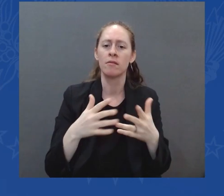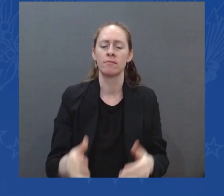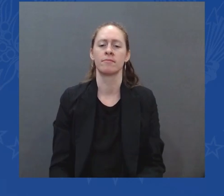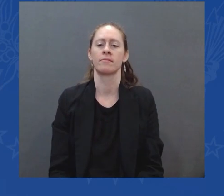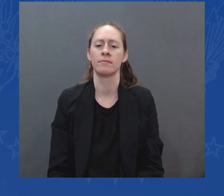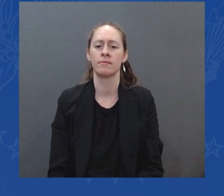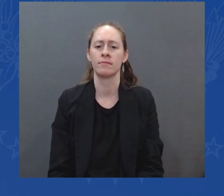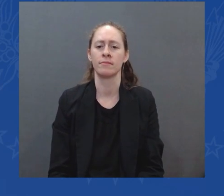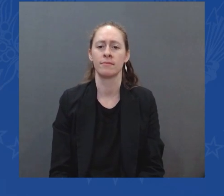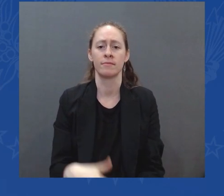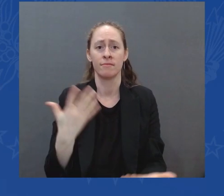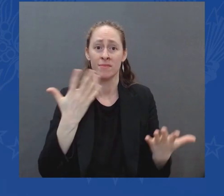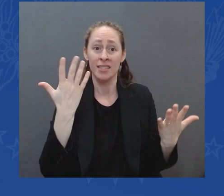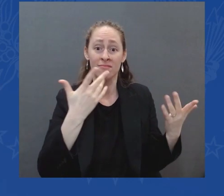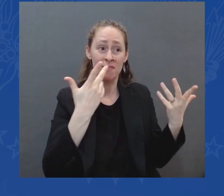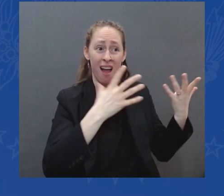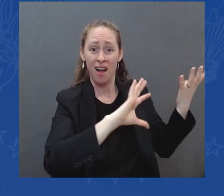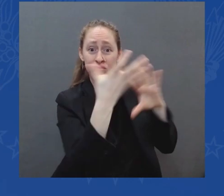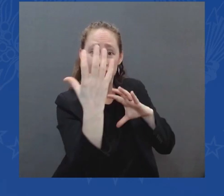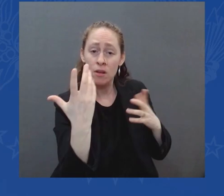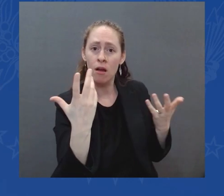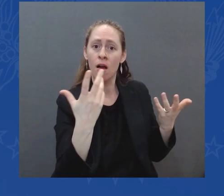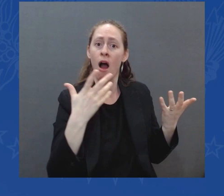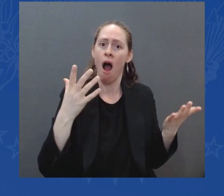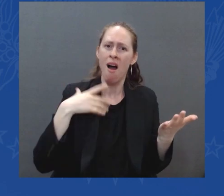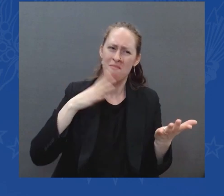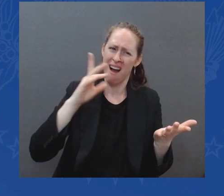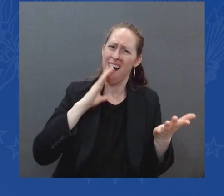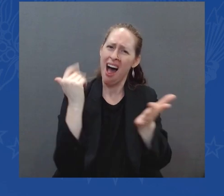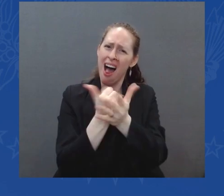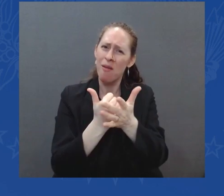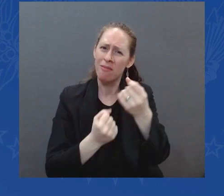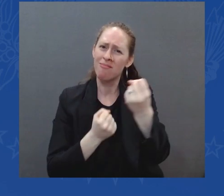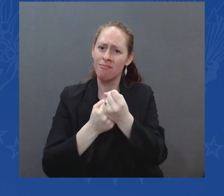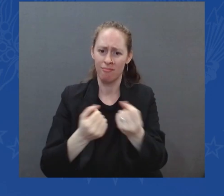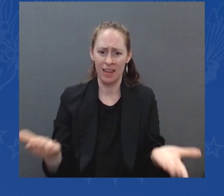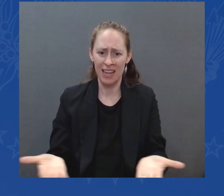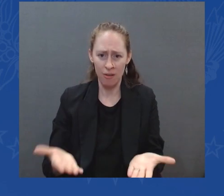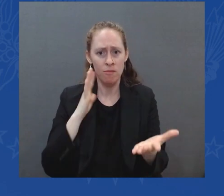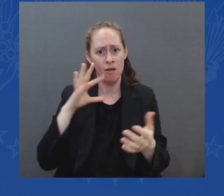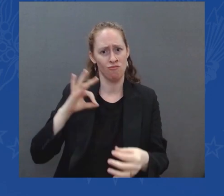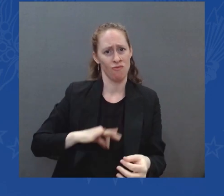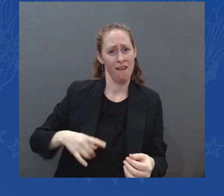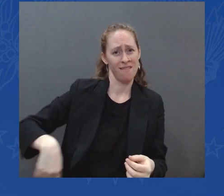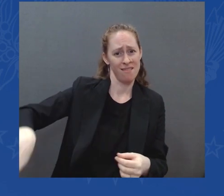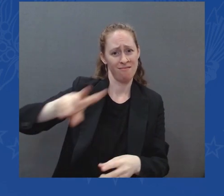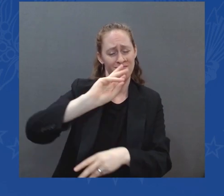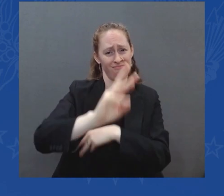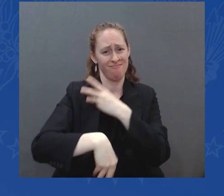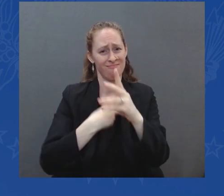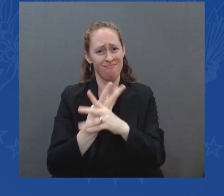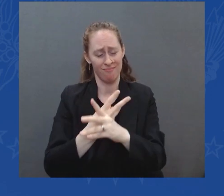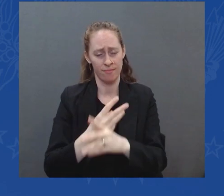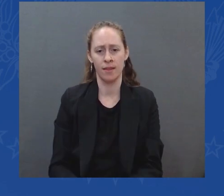is sitting on nearly 9,000 unused but approved permits for production on federal lands.